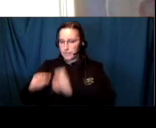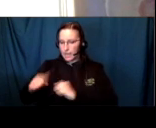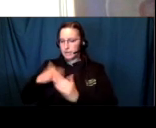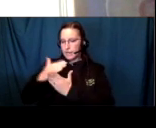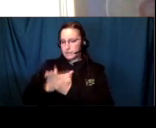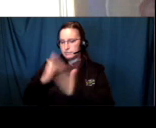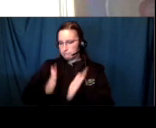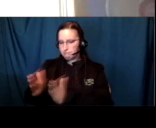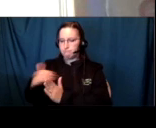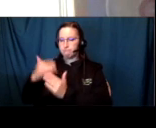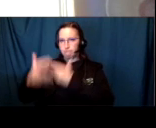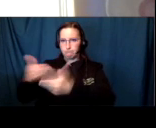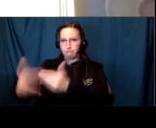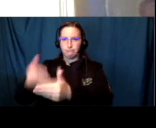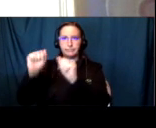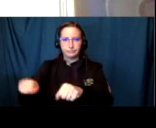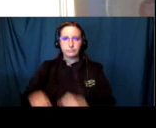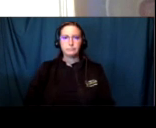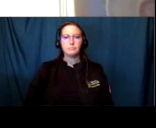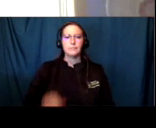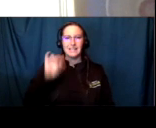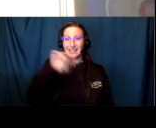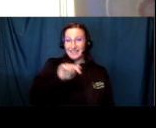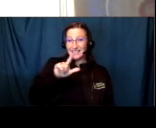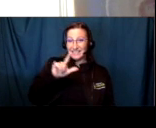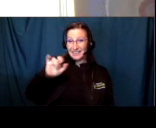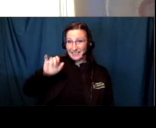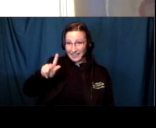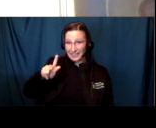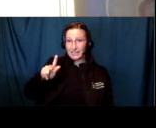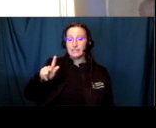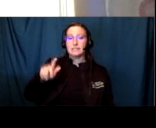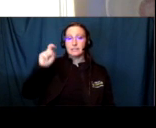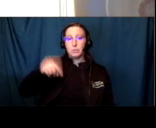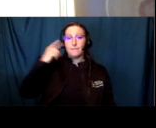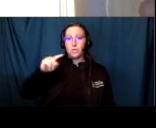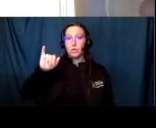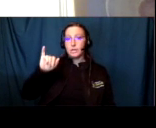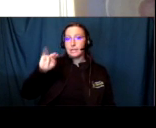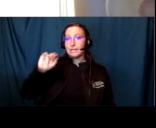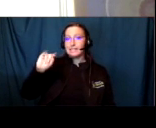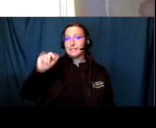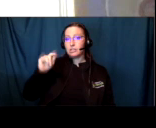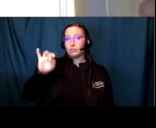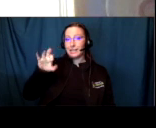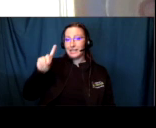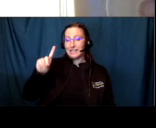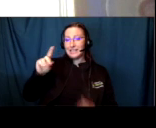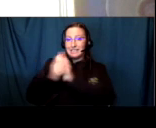This last link I tried the past couple days was supposed to be for the integrated scales of development from cochlear and for some reason,